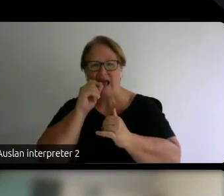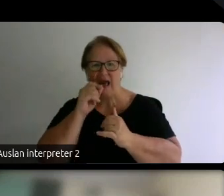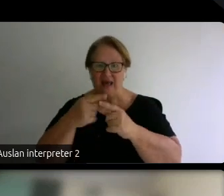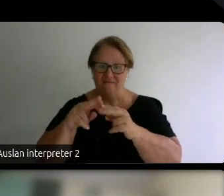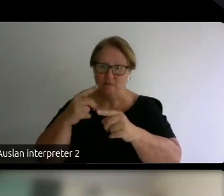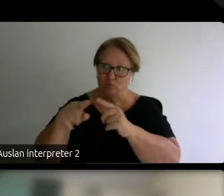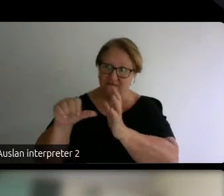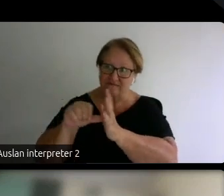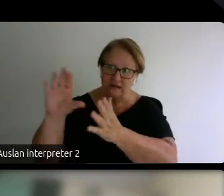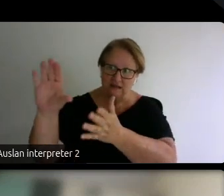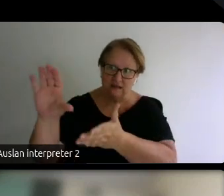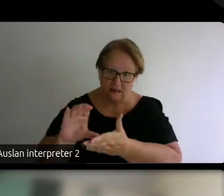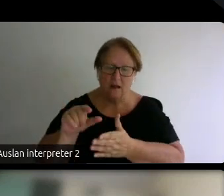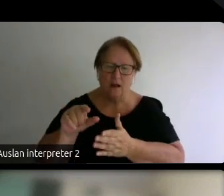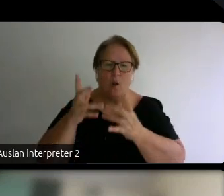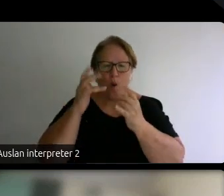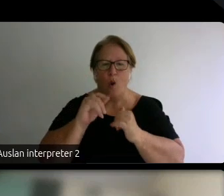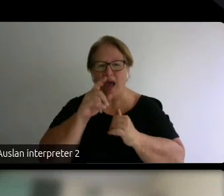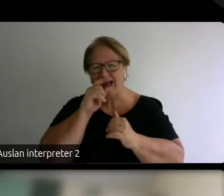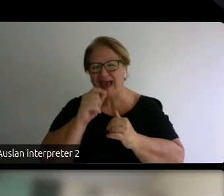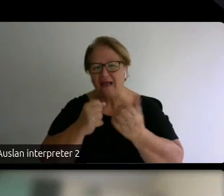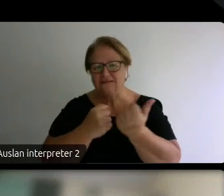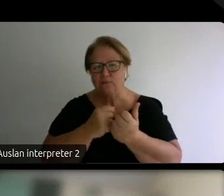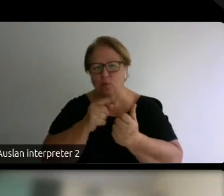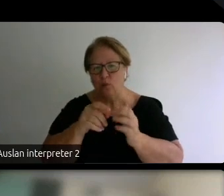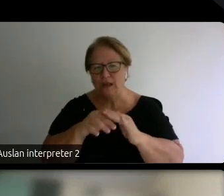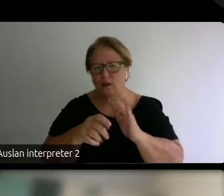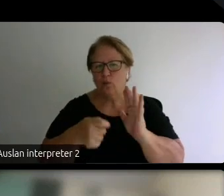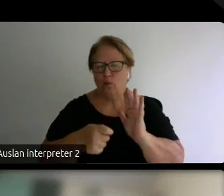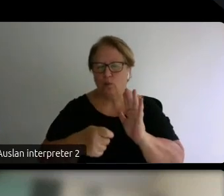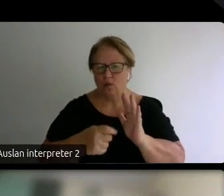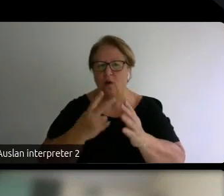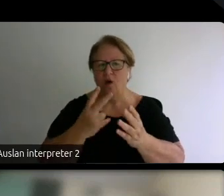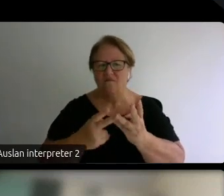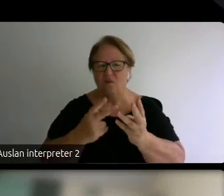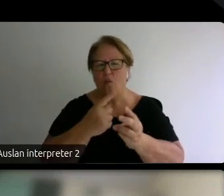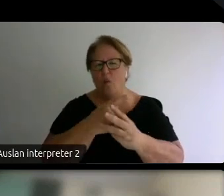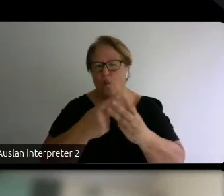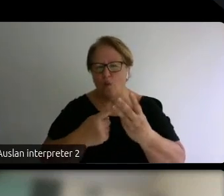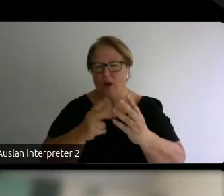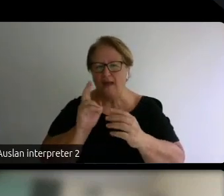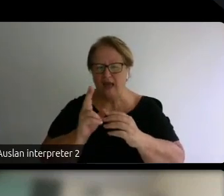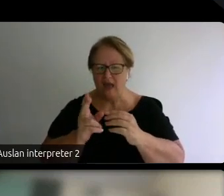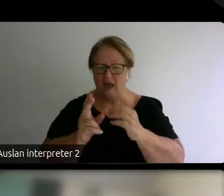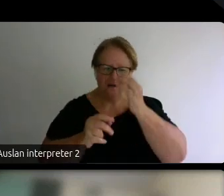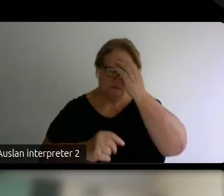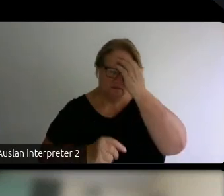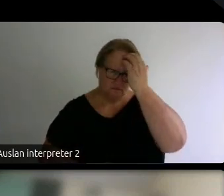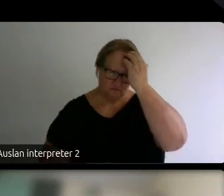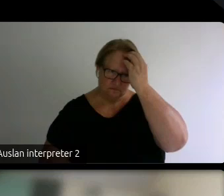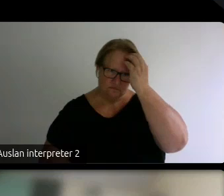occurs across each of the jurisdictions, family law, child protection and domestic violence.